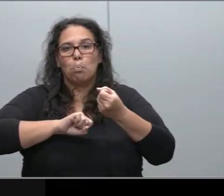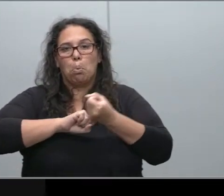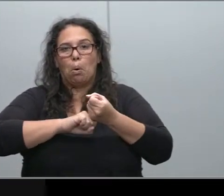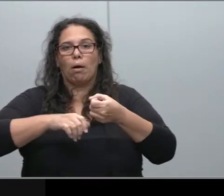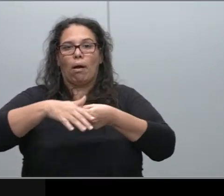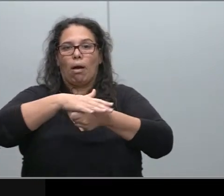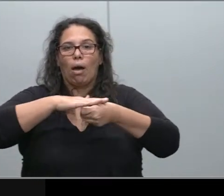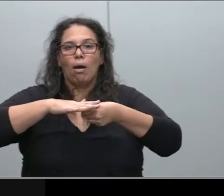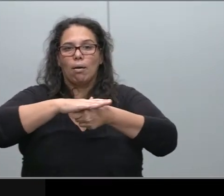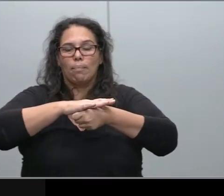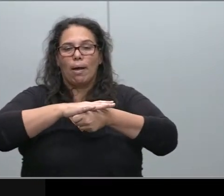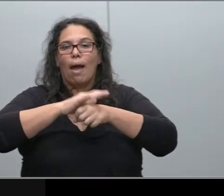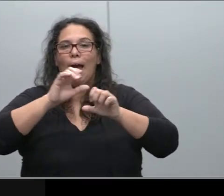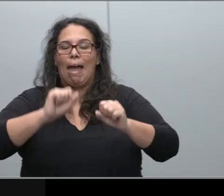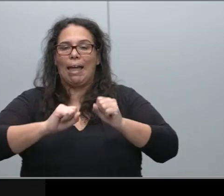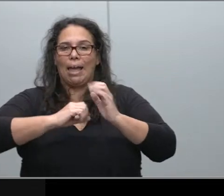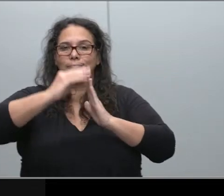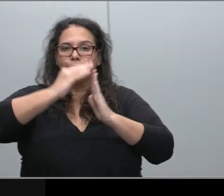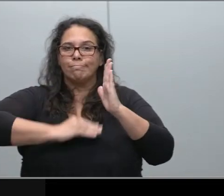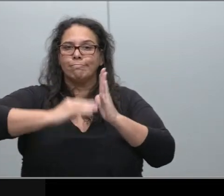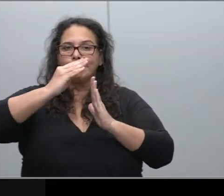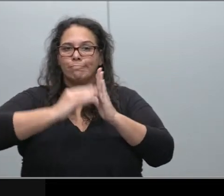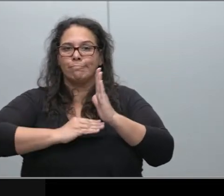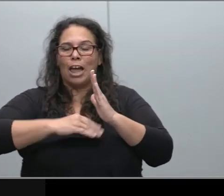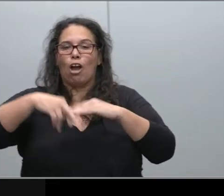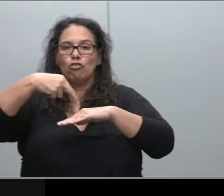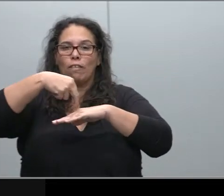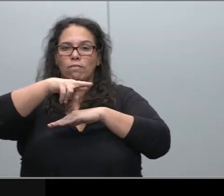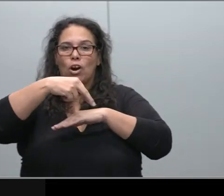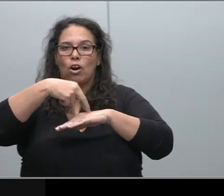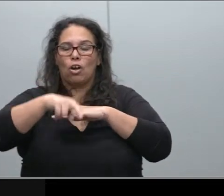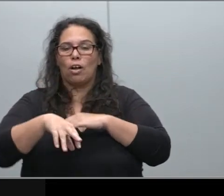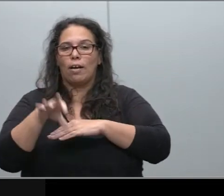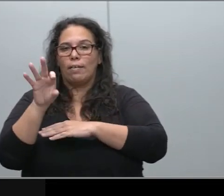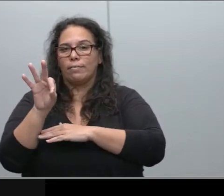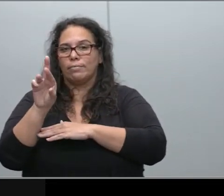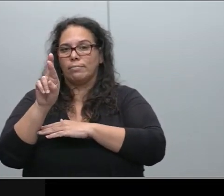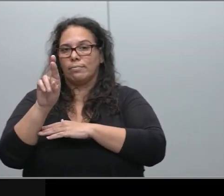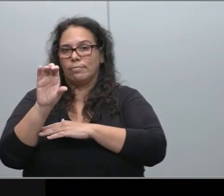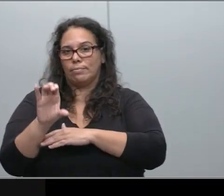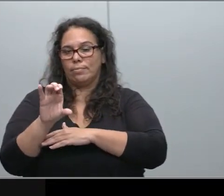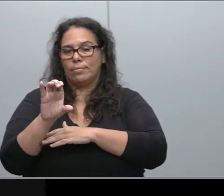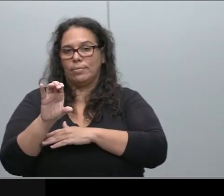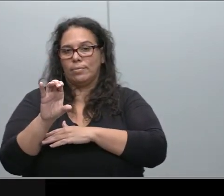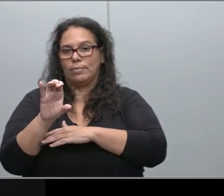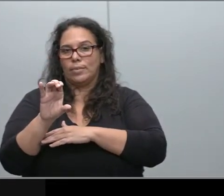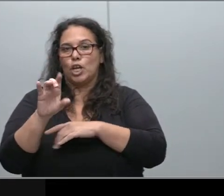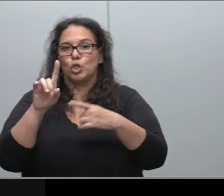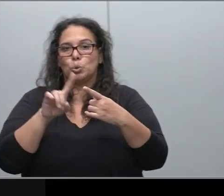While we know there are some who are still, remain without some connections to WiFi.